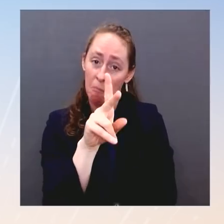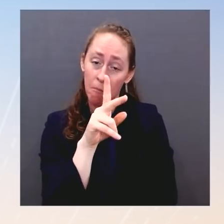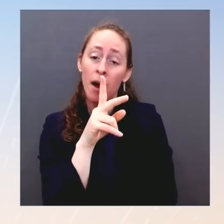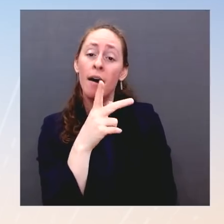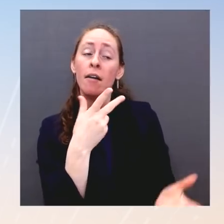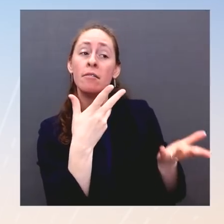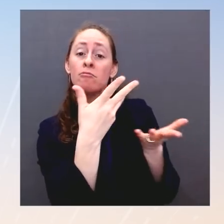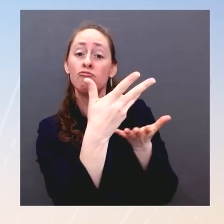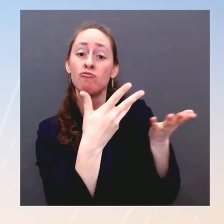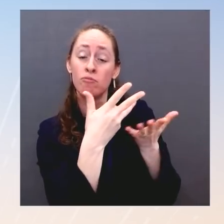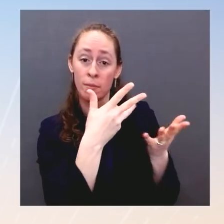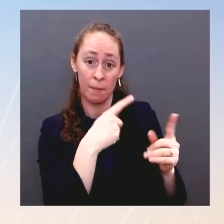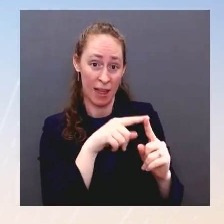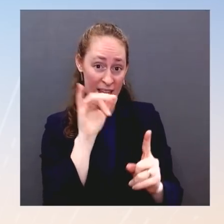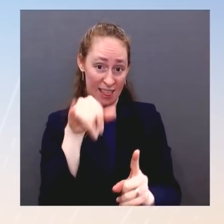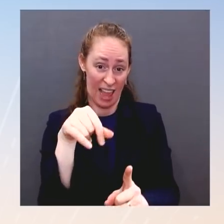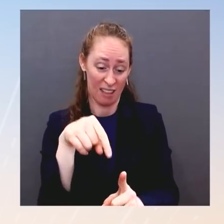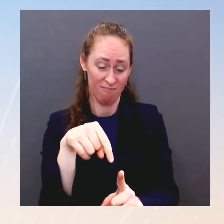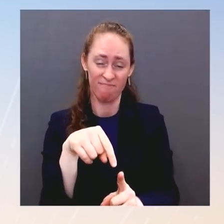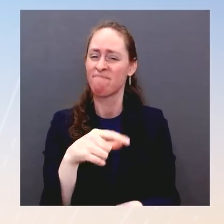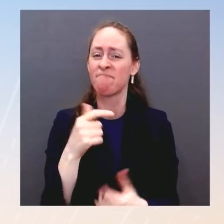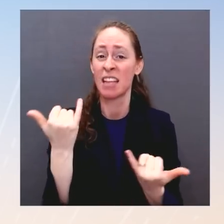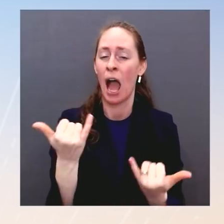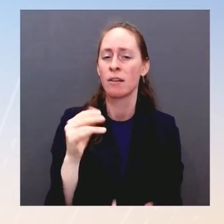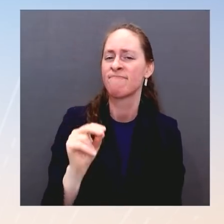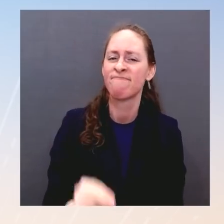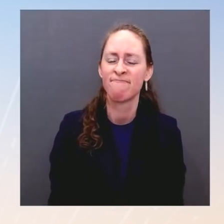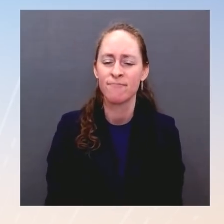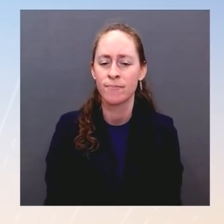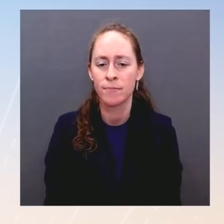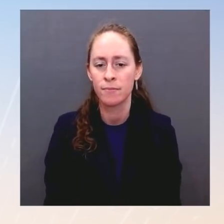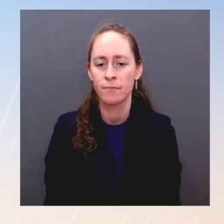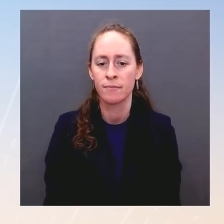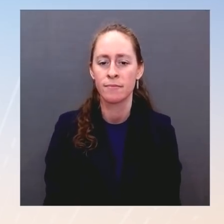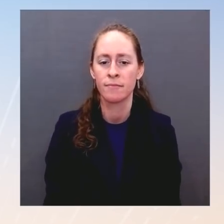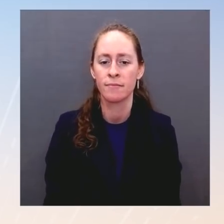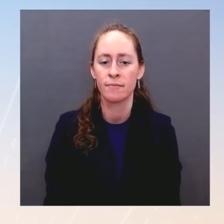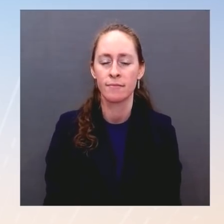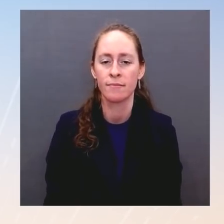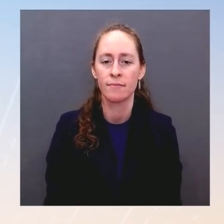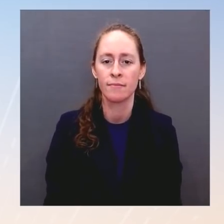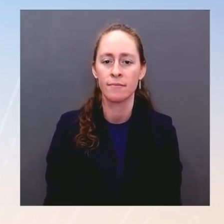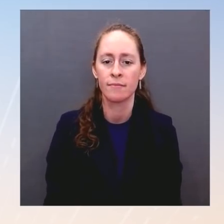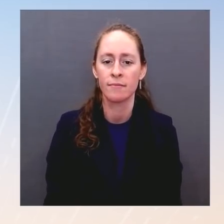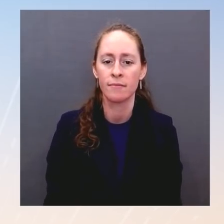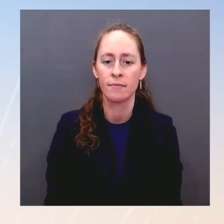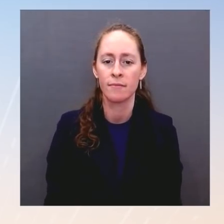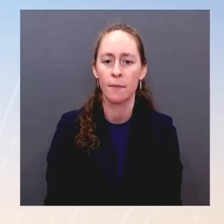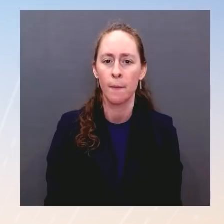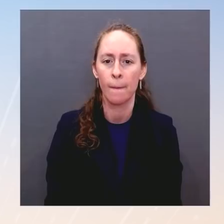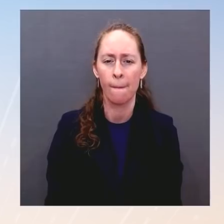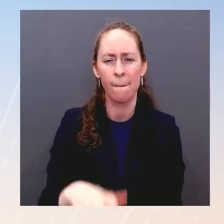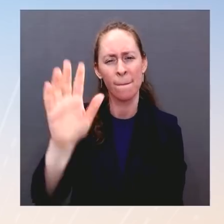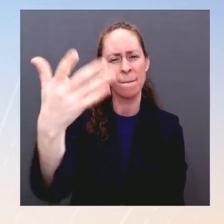to apply maximum pressure on Russia with -- you know, sanctions on everything? It doesn't seem -- you know, are you guys